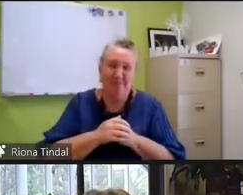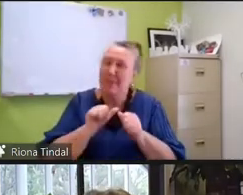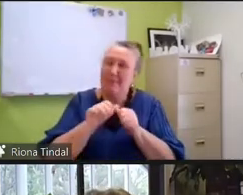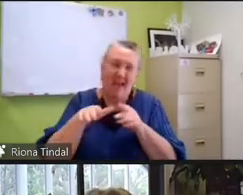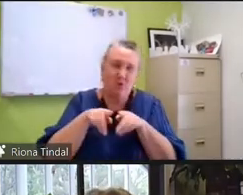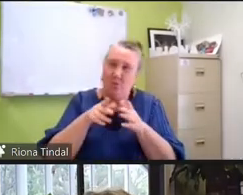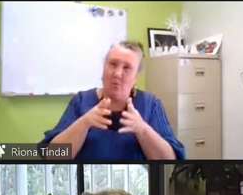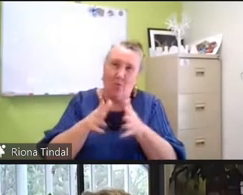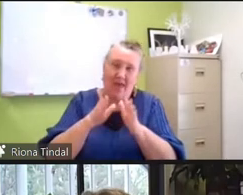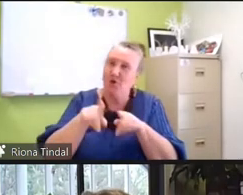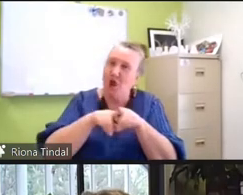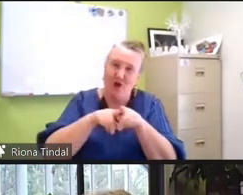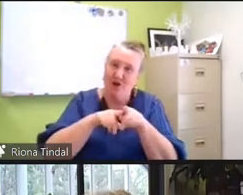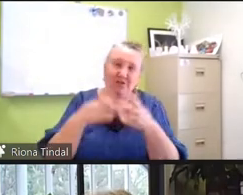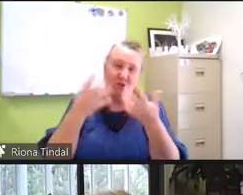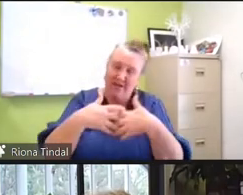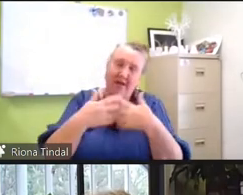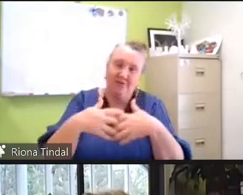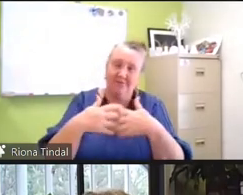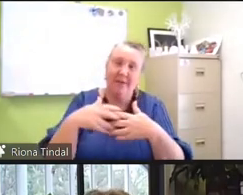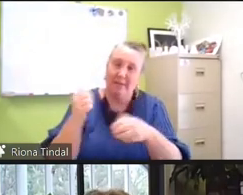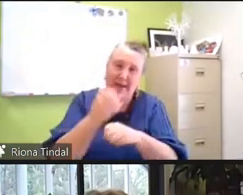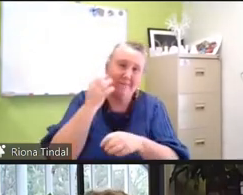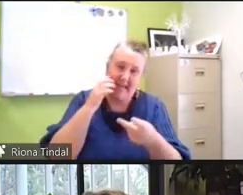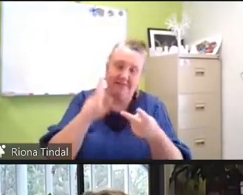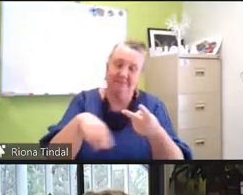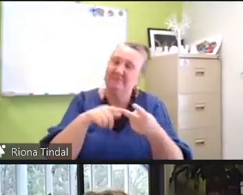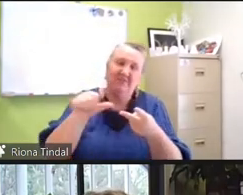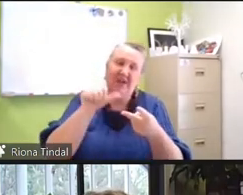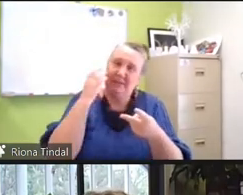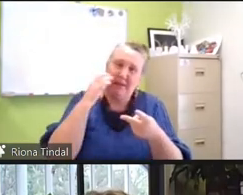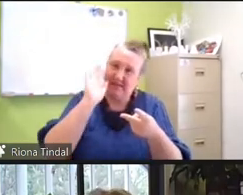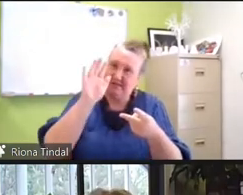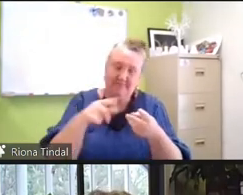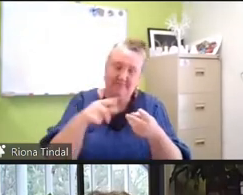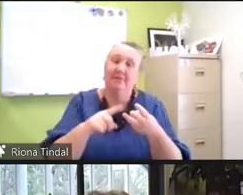I'm always here to let people know the best way to work with me. I know that people make